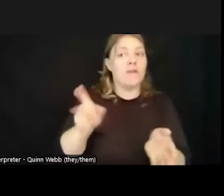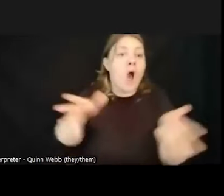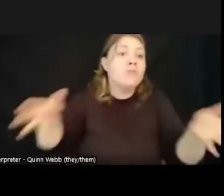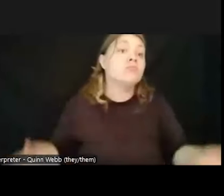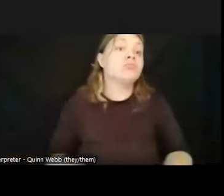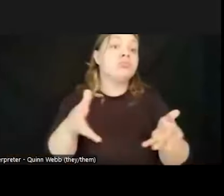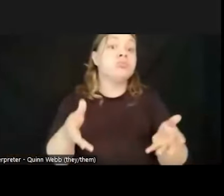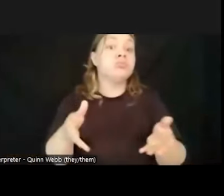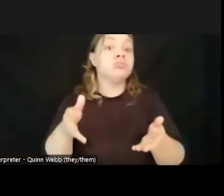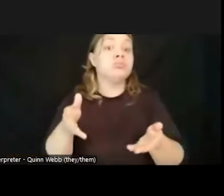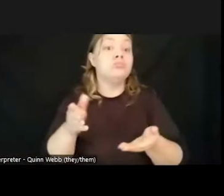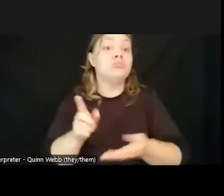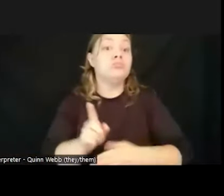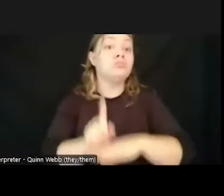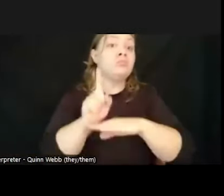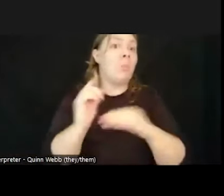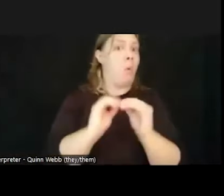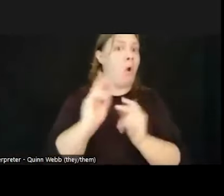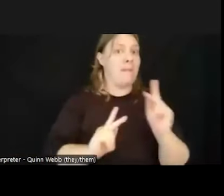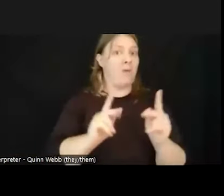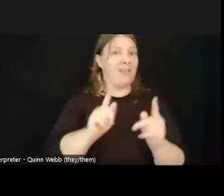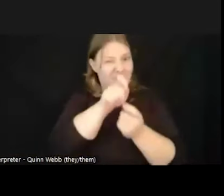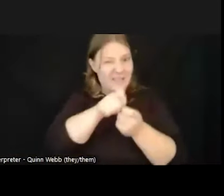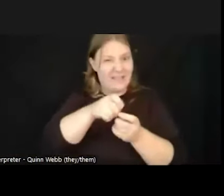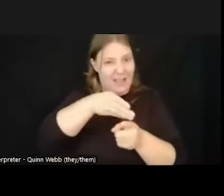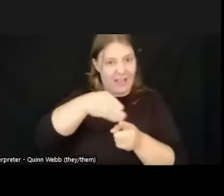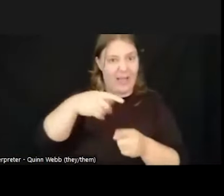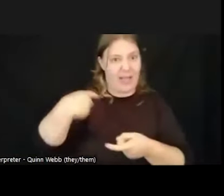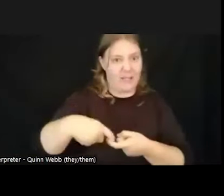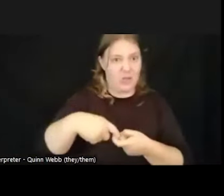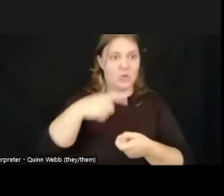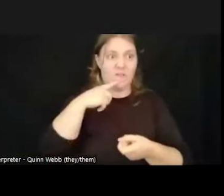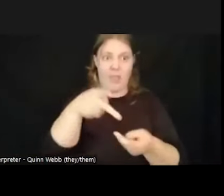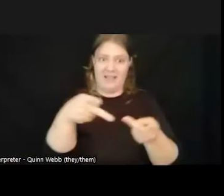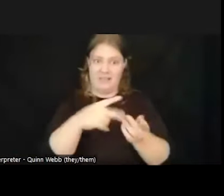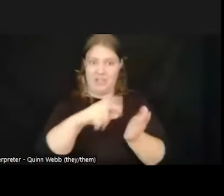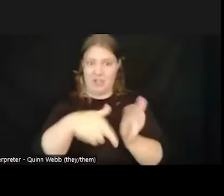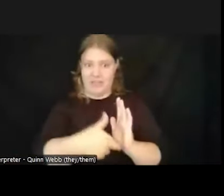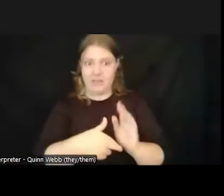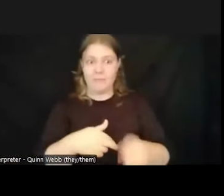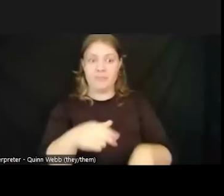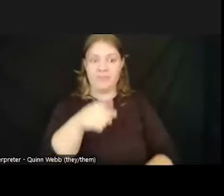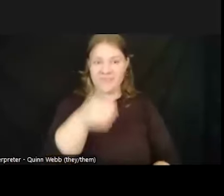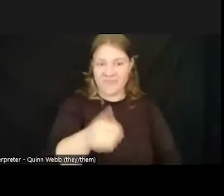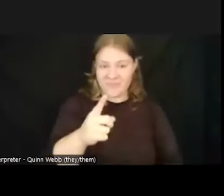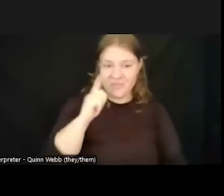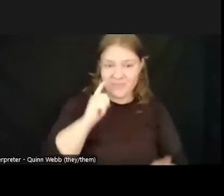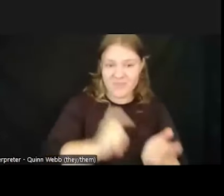specifically Latinos into those positions here we see that 18% of the working population is Latino